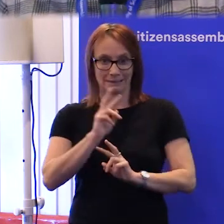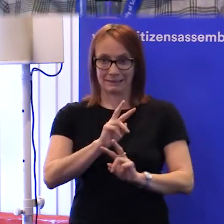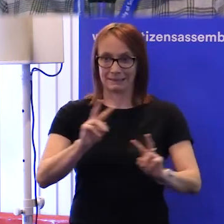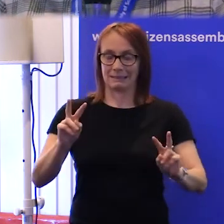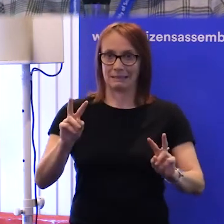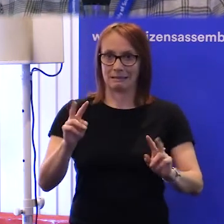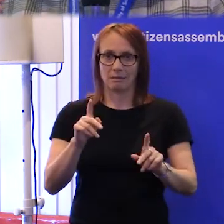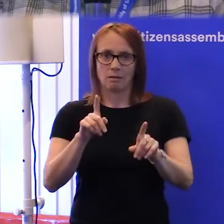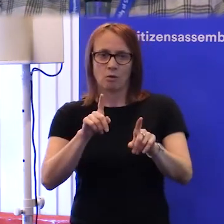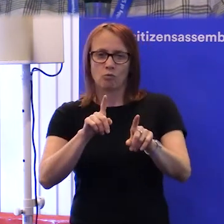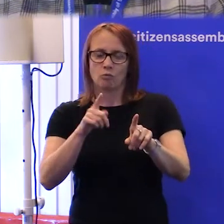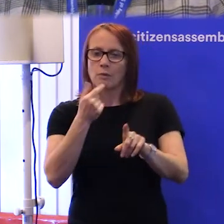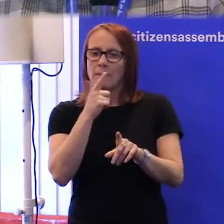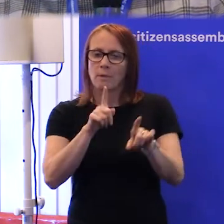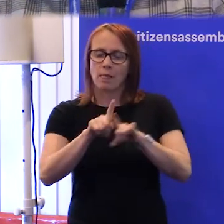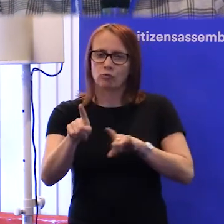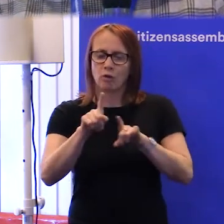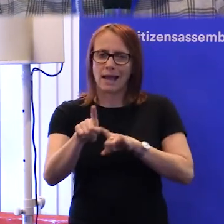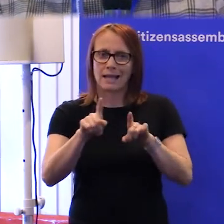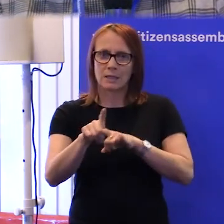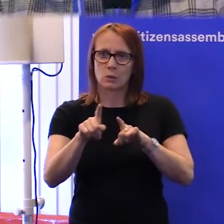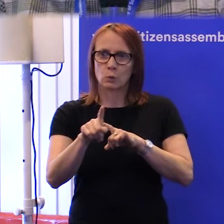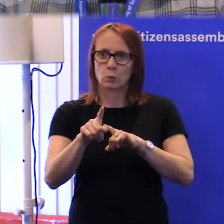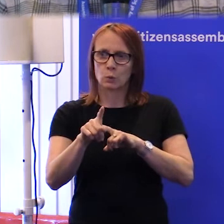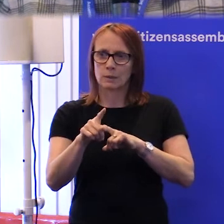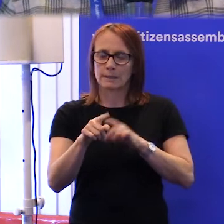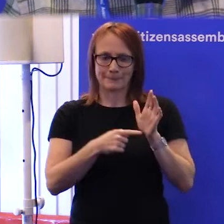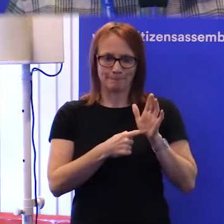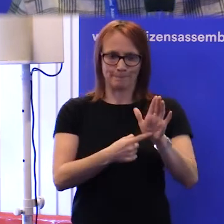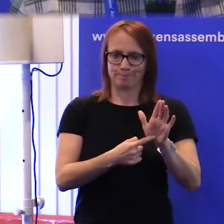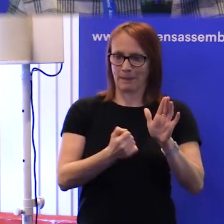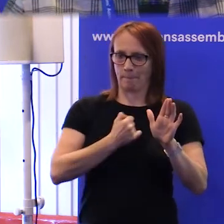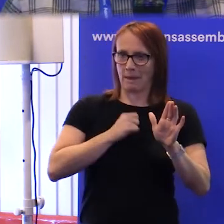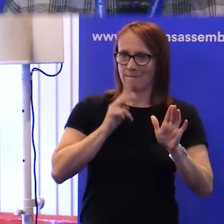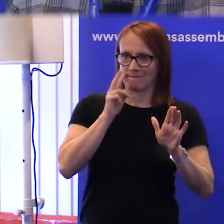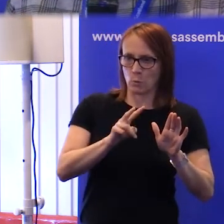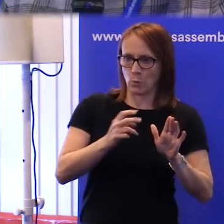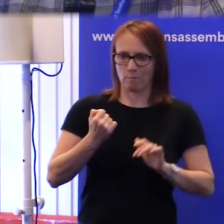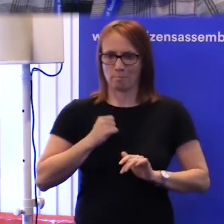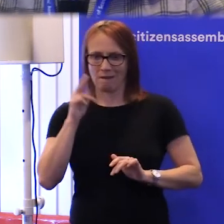trying to make sense of or make the case for different types of arguments but